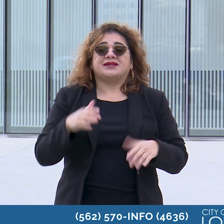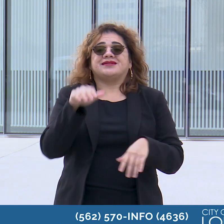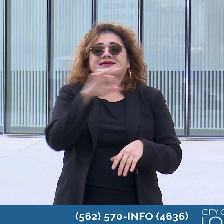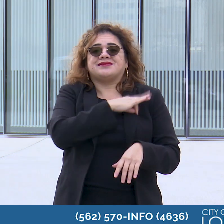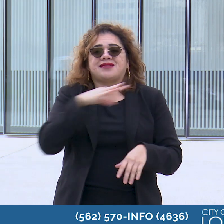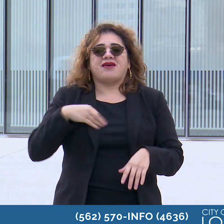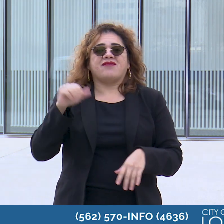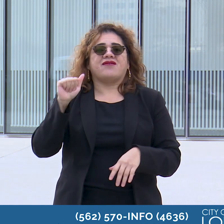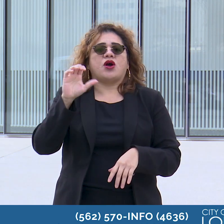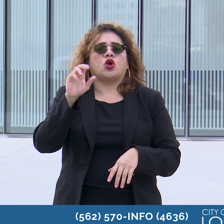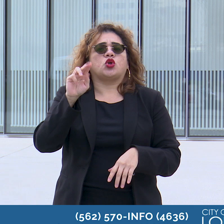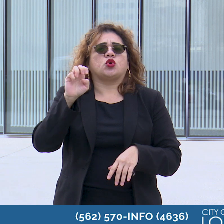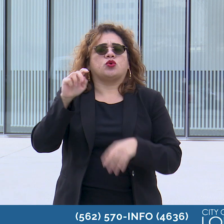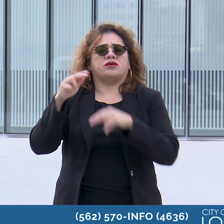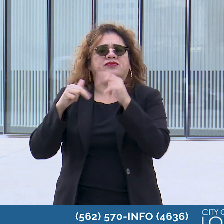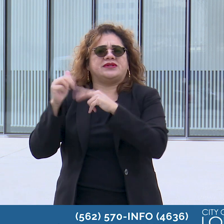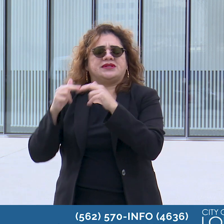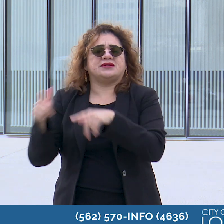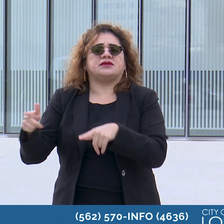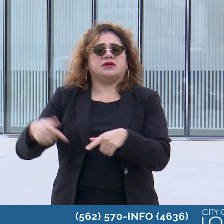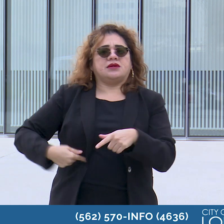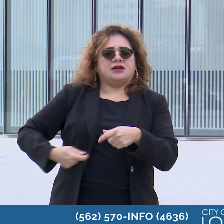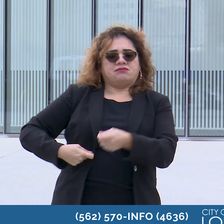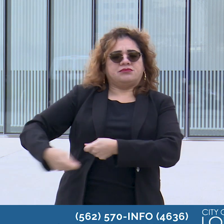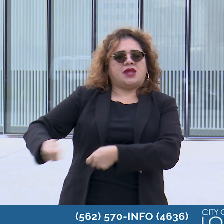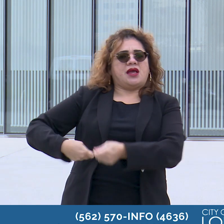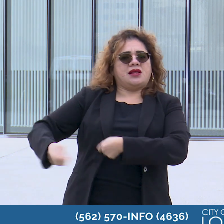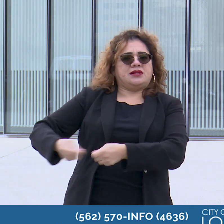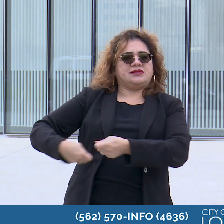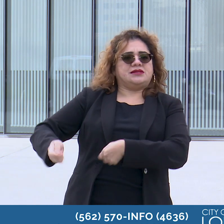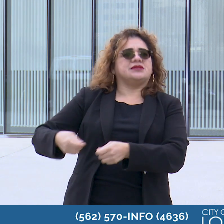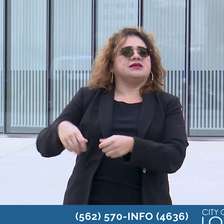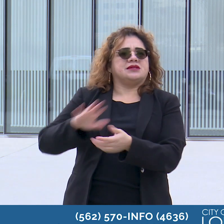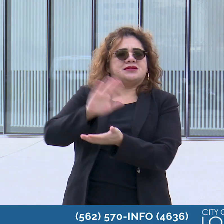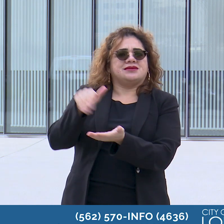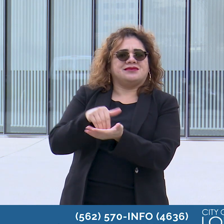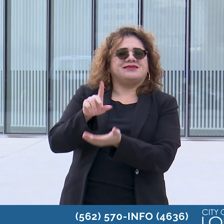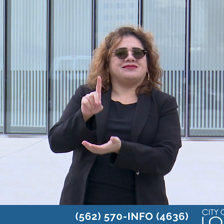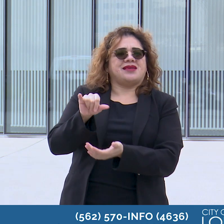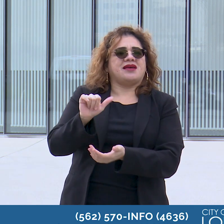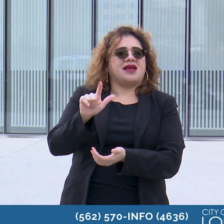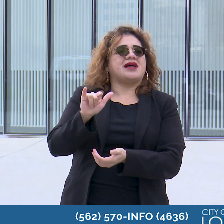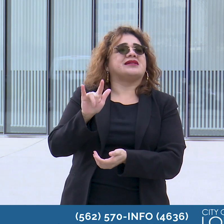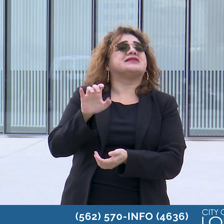and our medical technicians at dialysis centers will all be given a vaccine first.